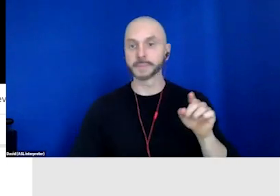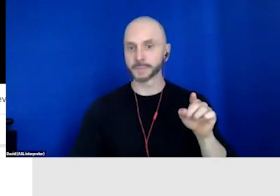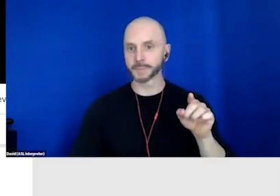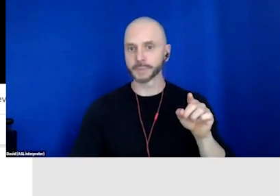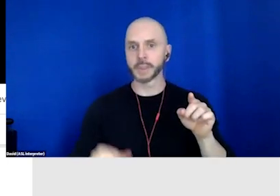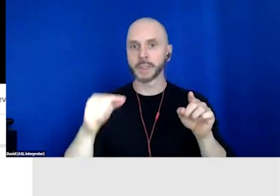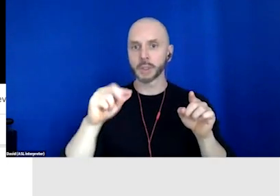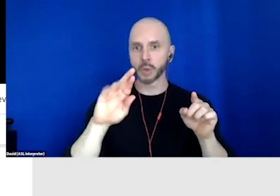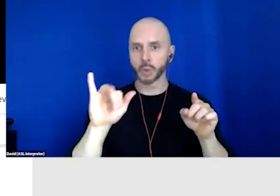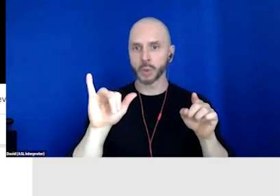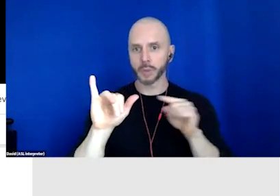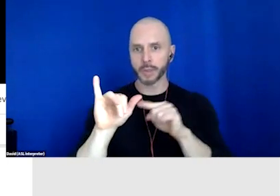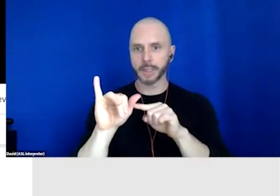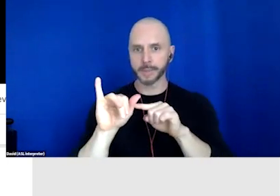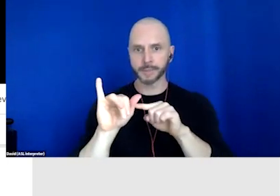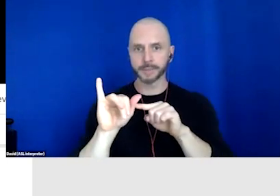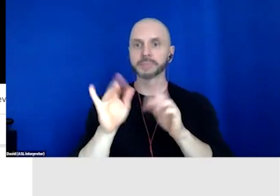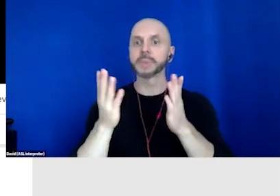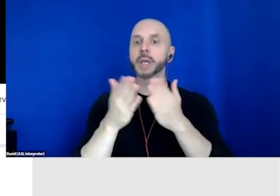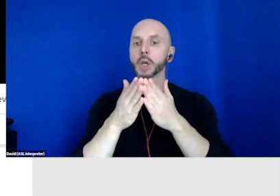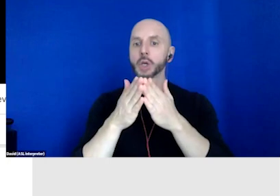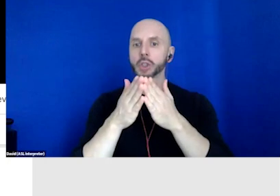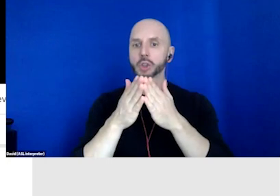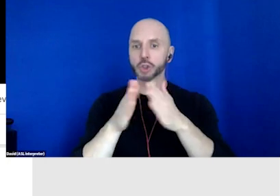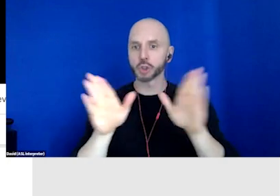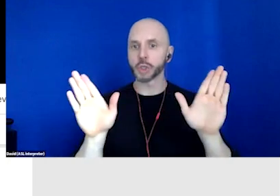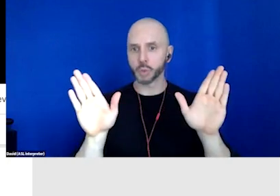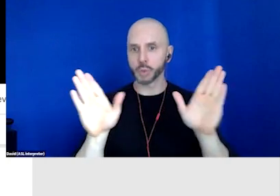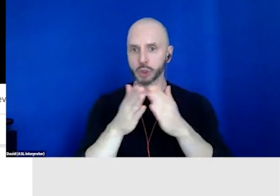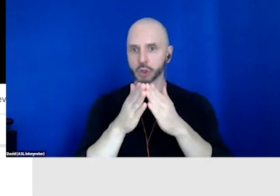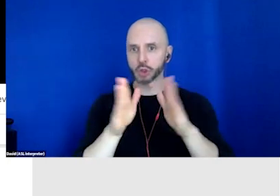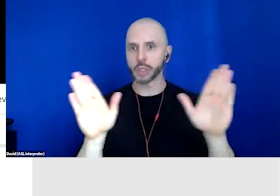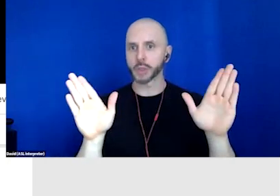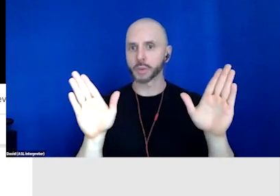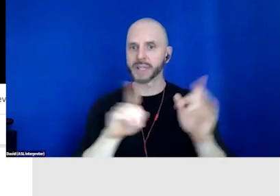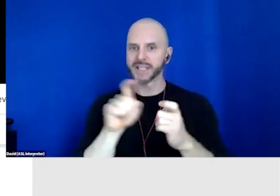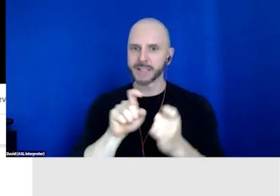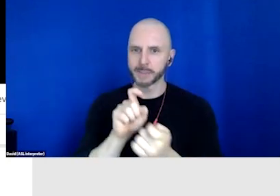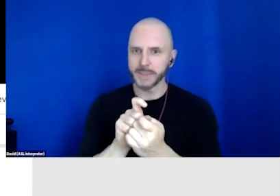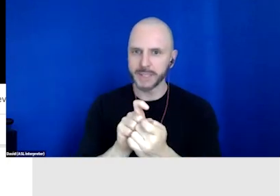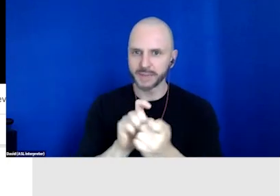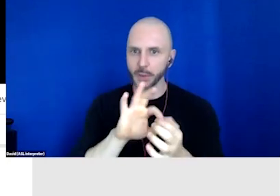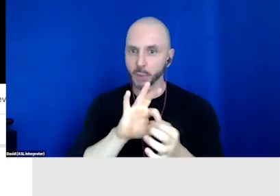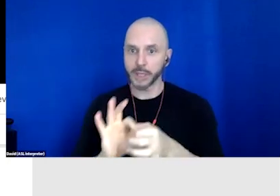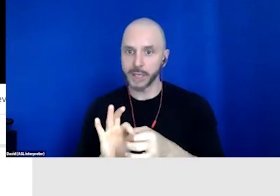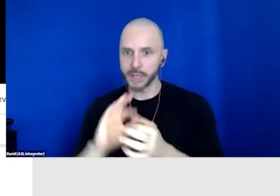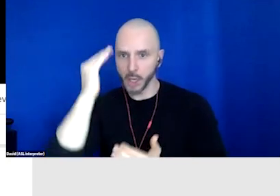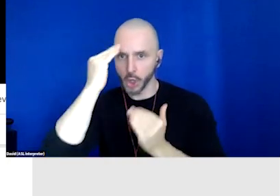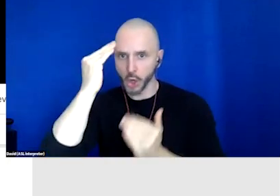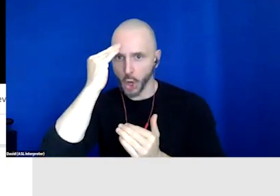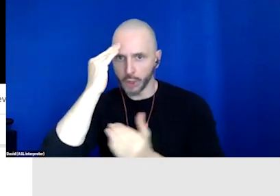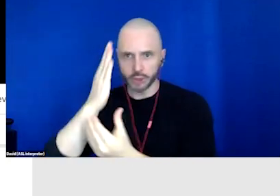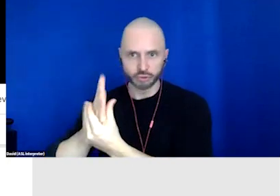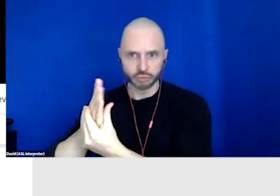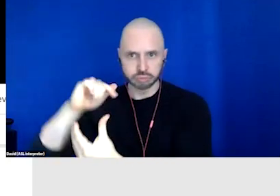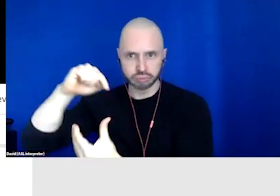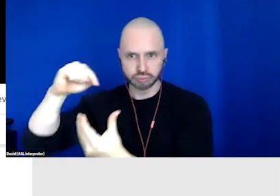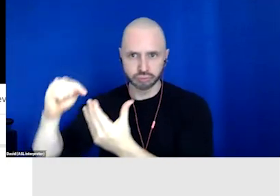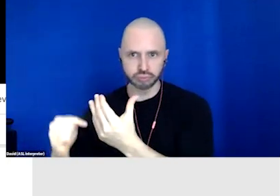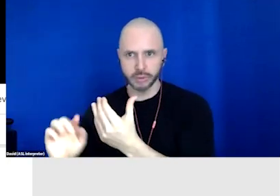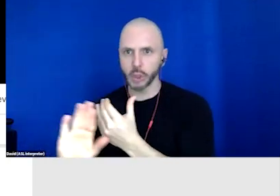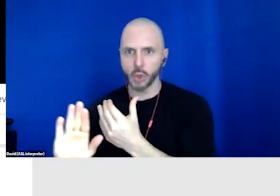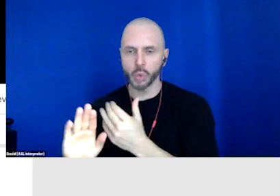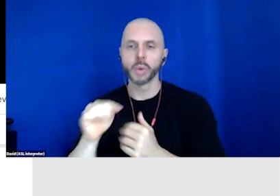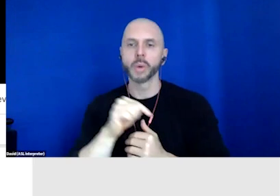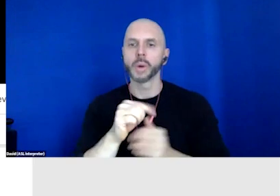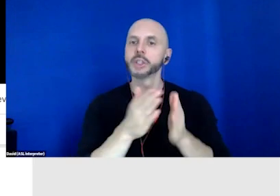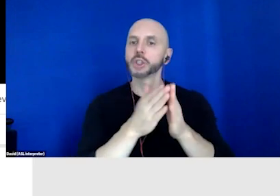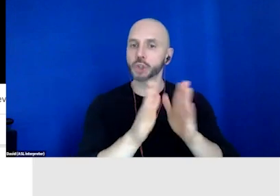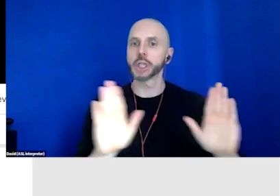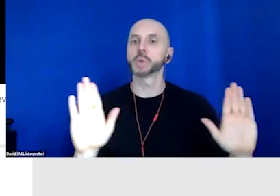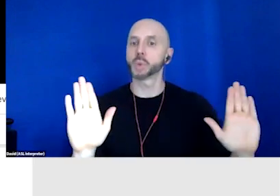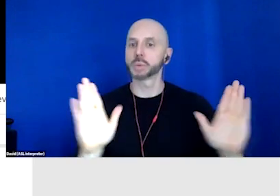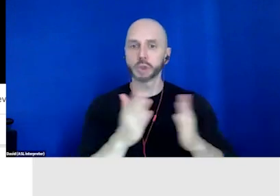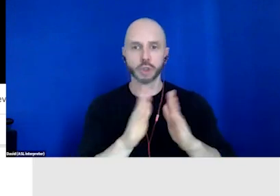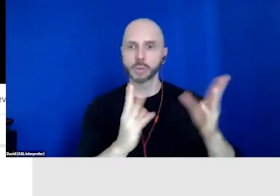this is a general query. It's not specifically looking for information in the knowledge base.